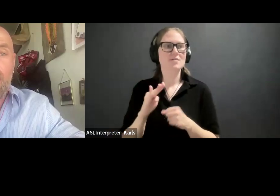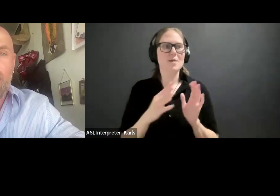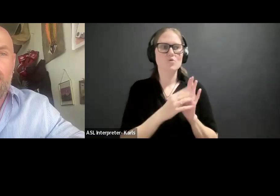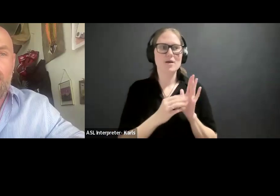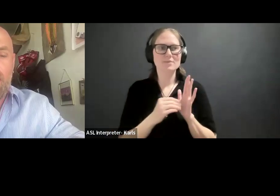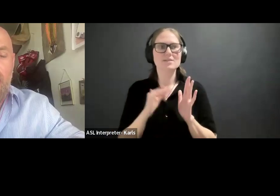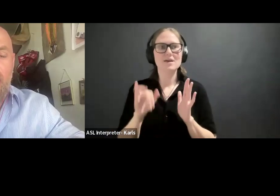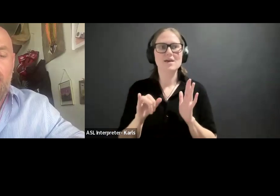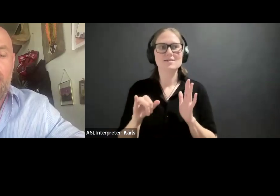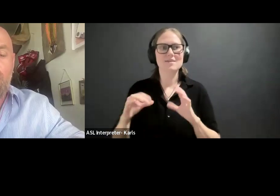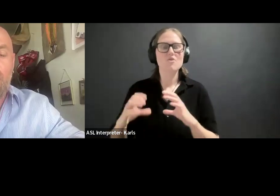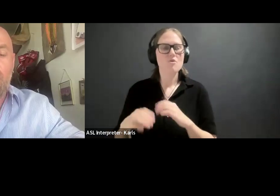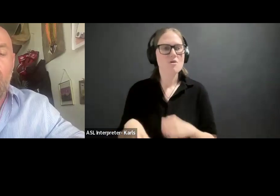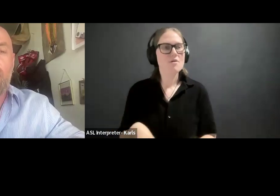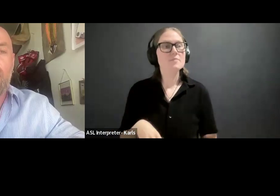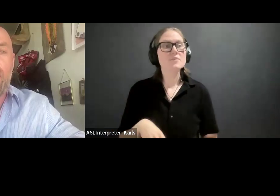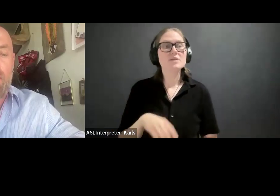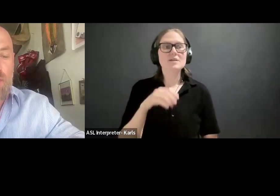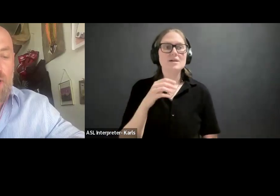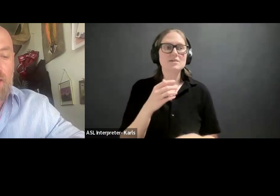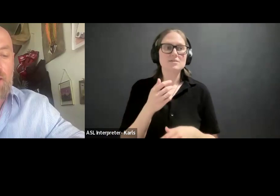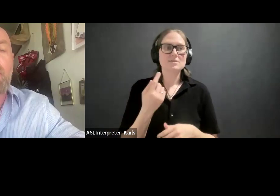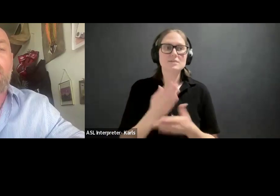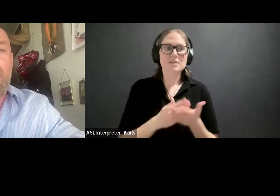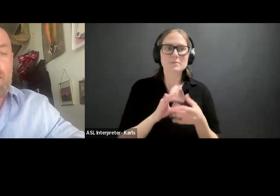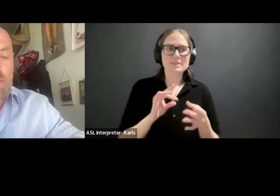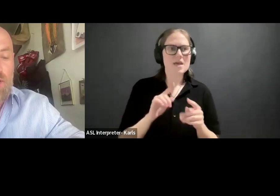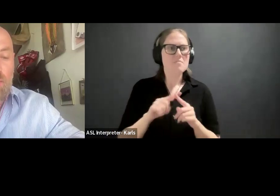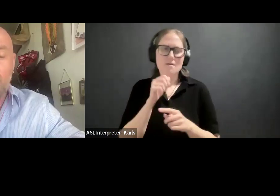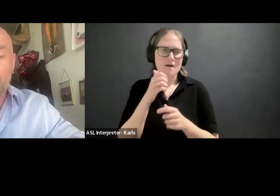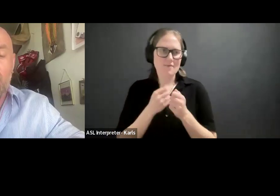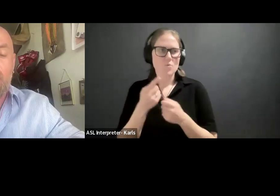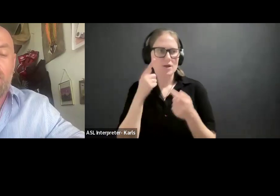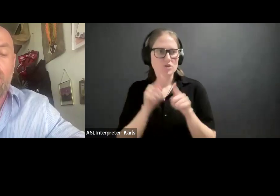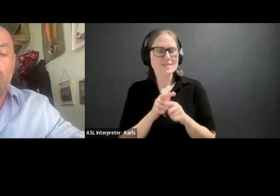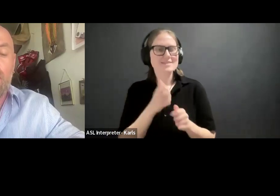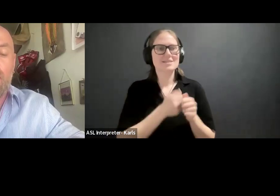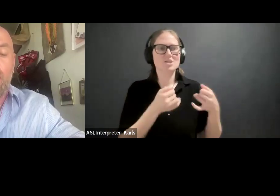that each metro line serves a different taste. Line 3 terminates at the National University.